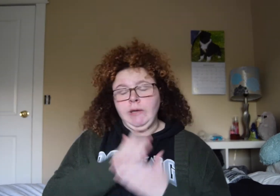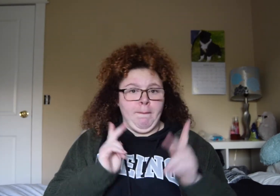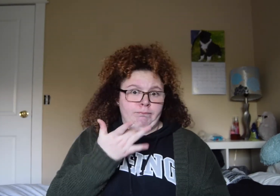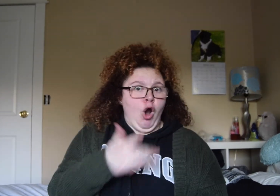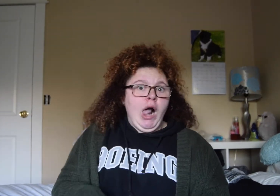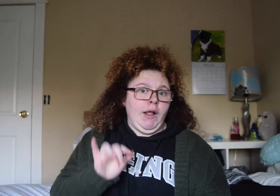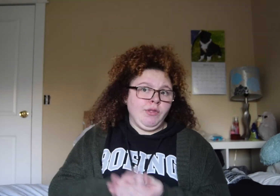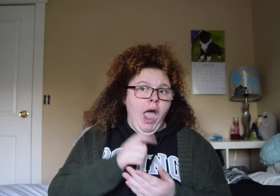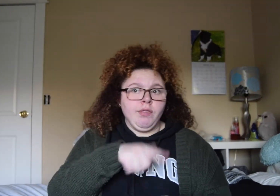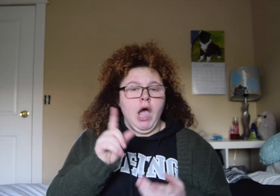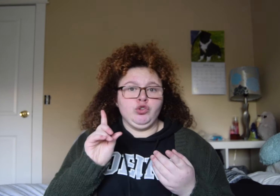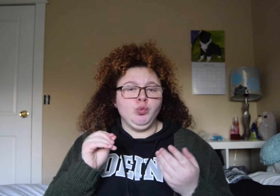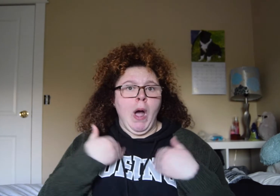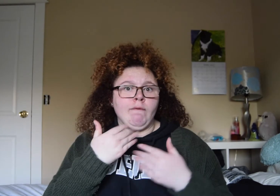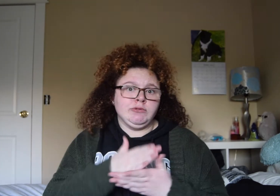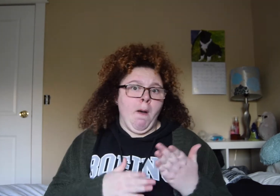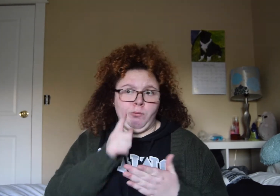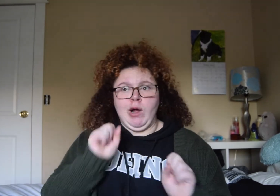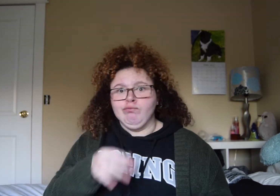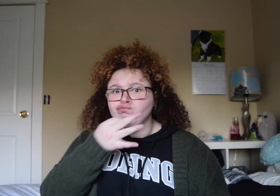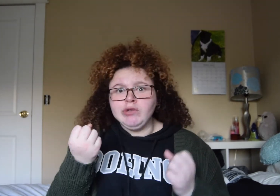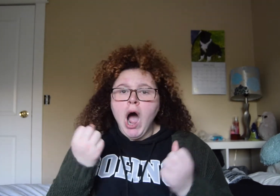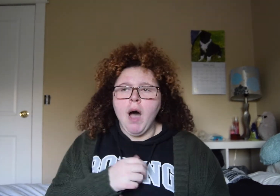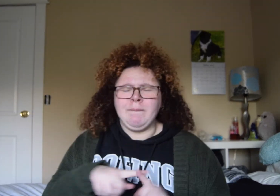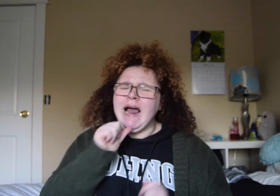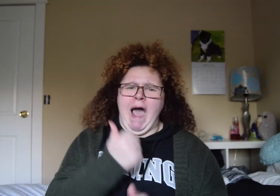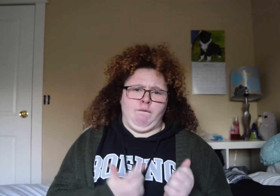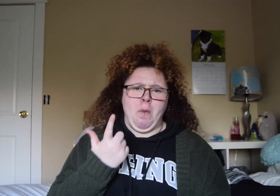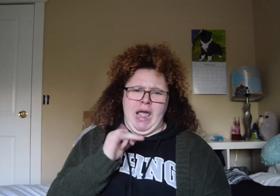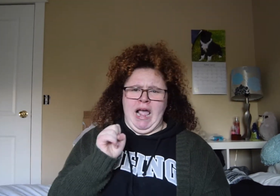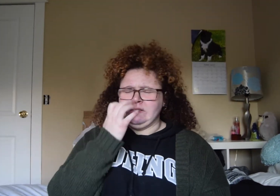Some people are lucky that they do have some people who are fluent in sign language. But again, not everyone is